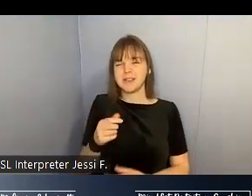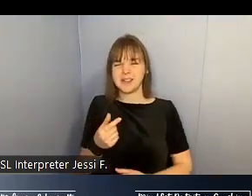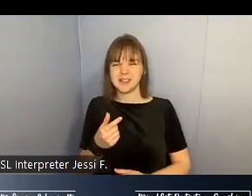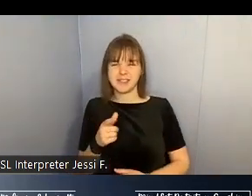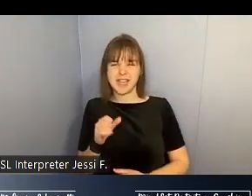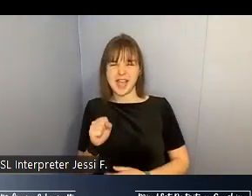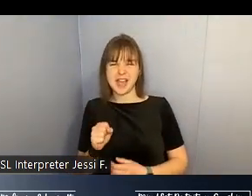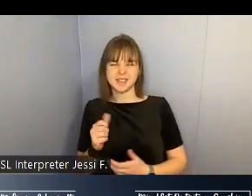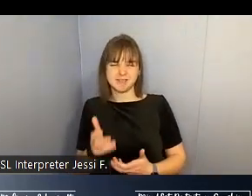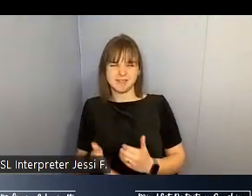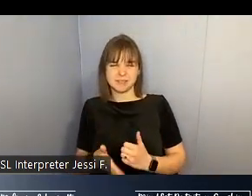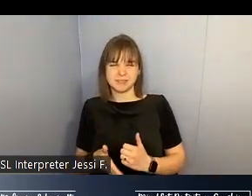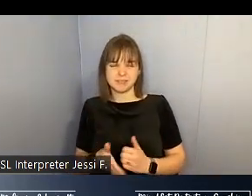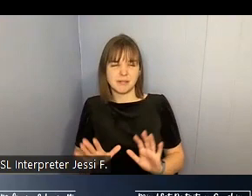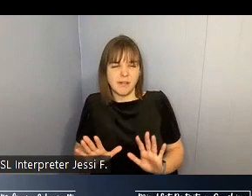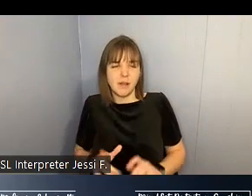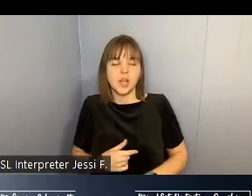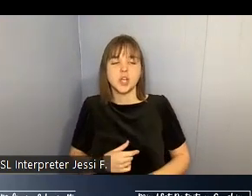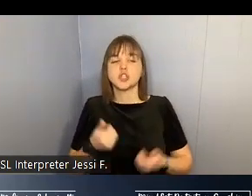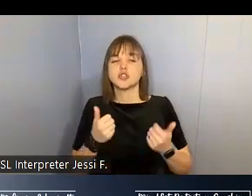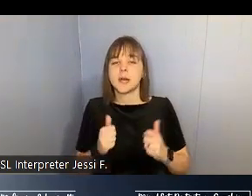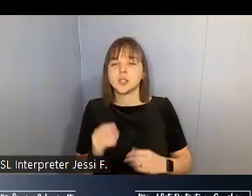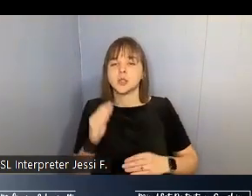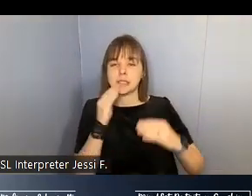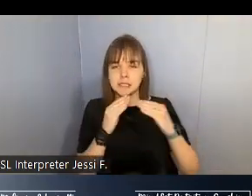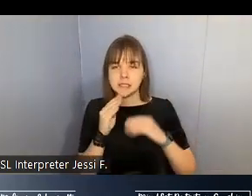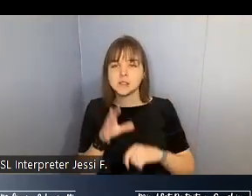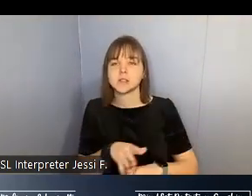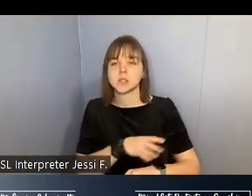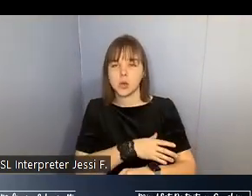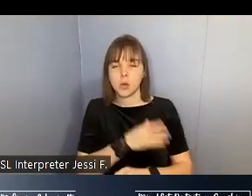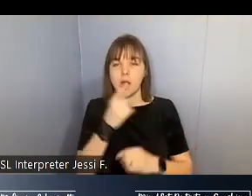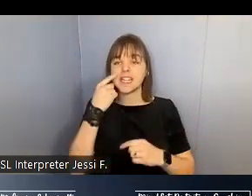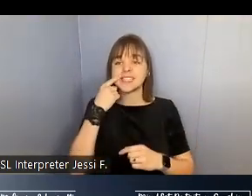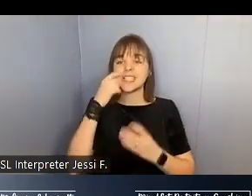Really chew your food well and slow your meals down because that will help a lot.